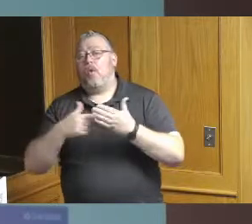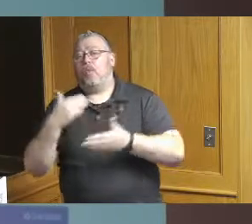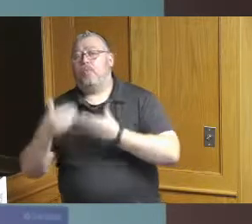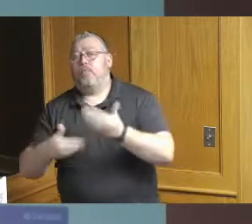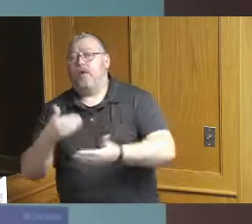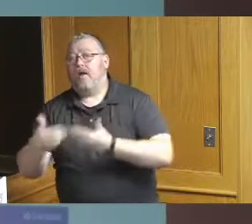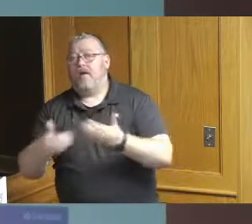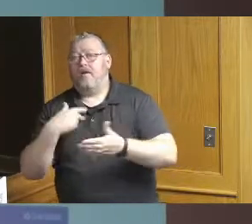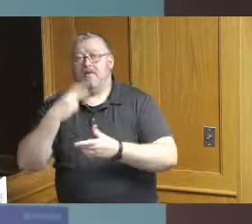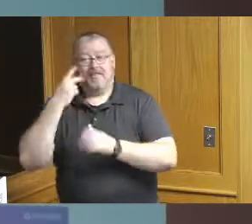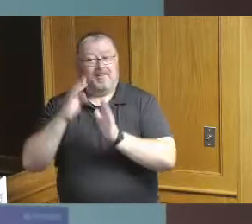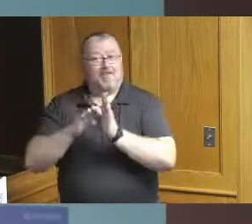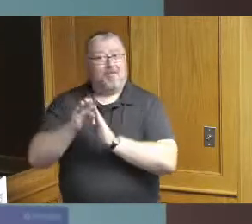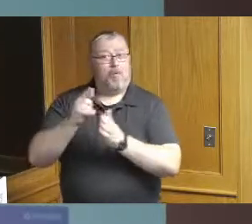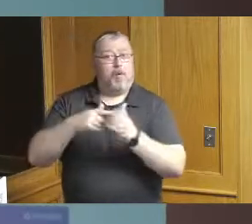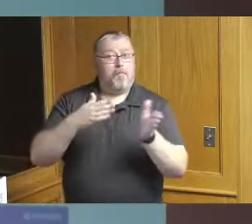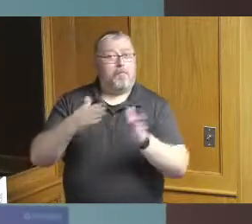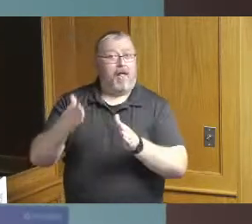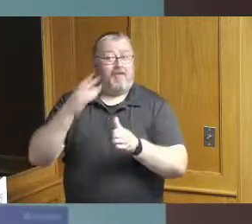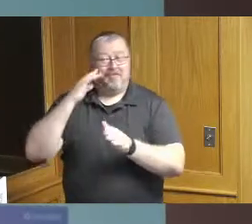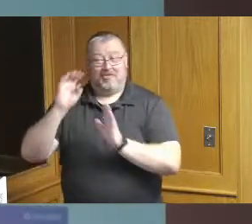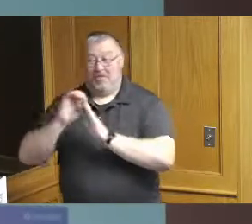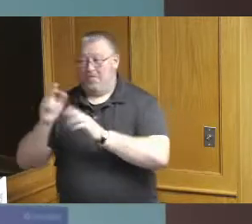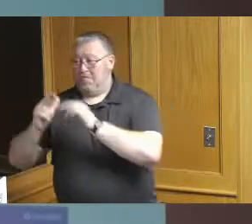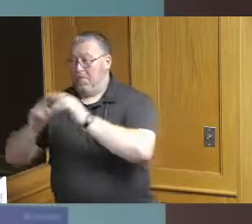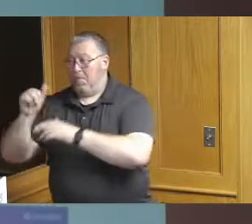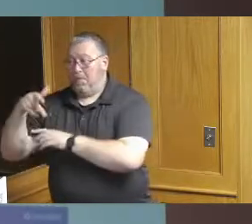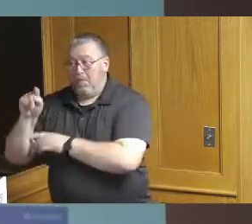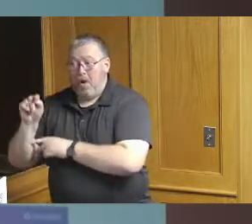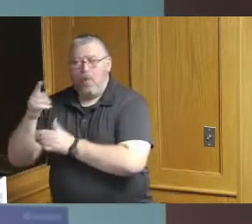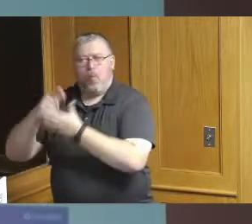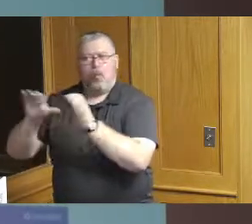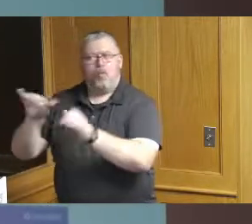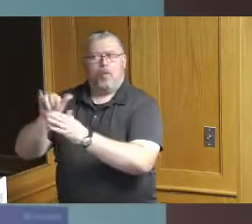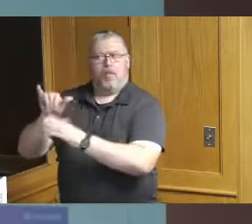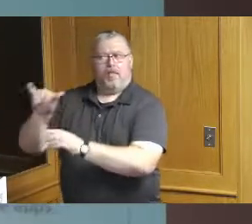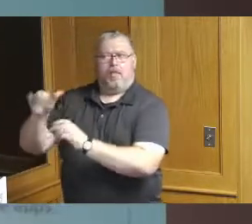the various departments all that is available with just one click there for the public as